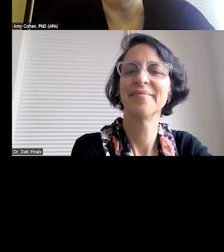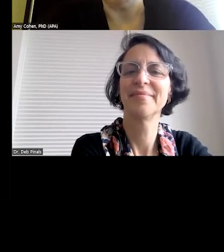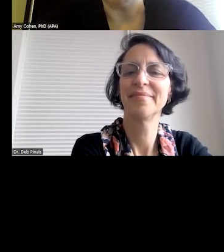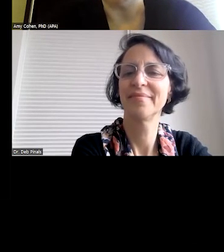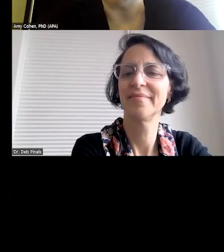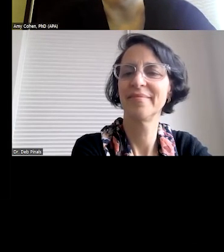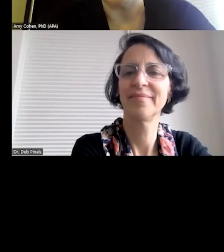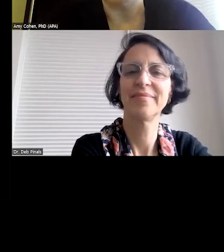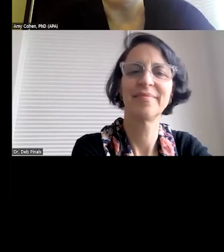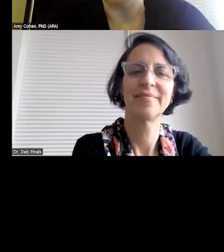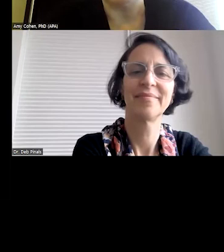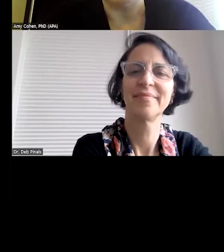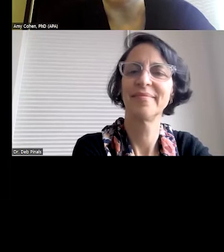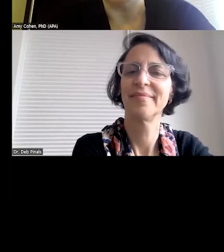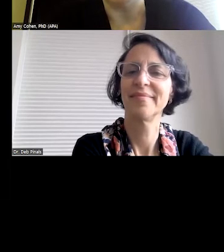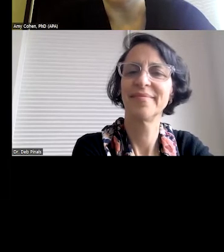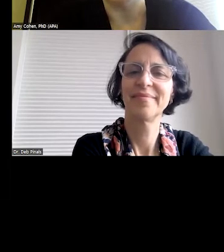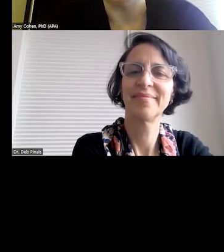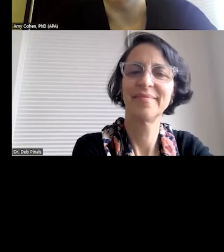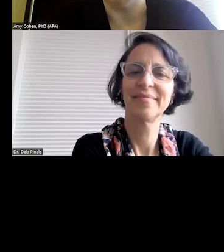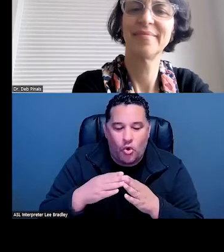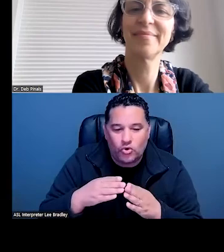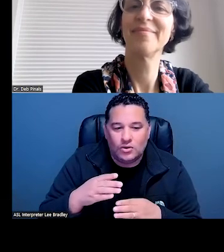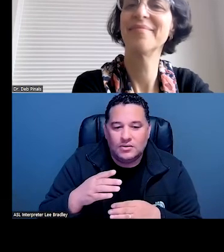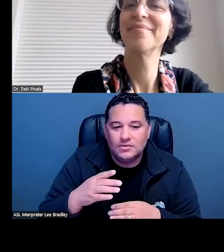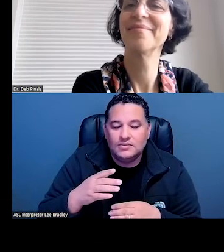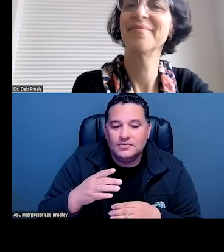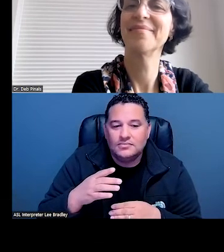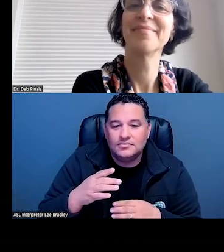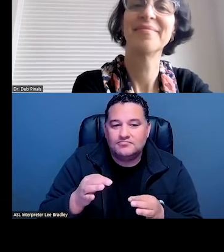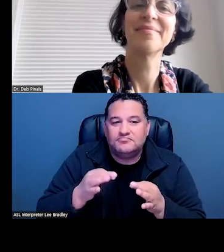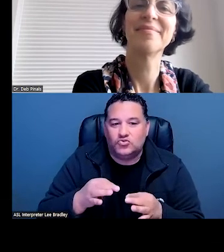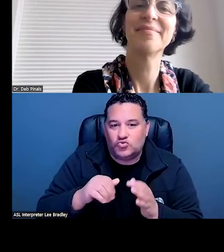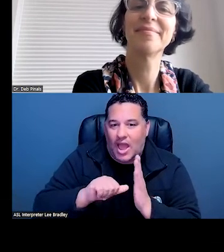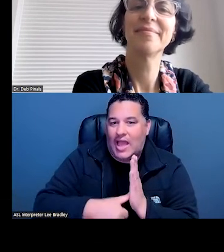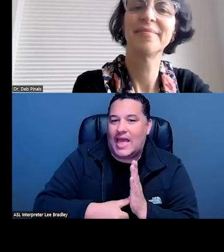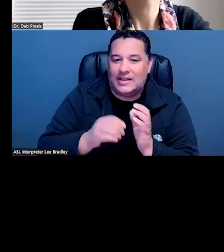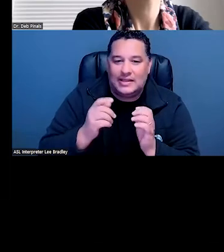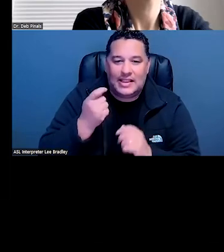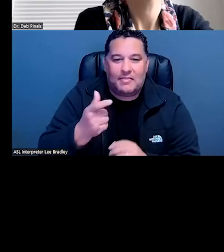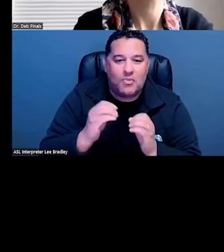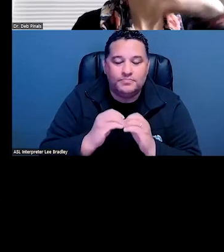THOSE WHO ARE REGULAR, JAM PARTICIPANTS. WE MOVED THE DATA CORNER UP TO GIVE MORE ROOM INTO HIGHLIGHT, THE